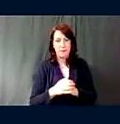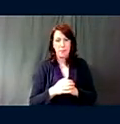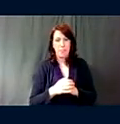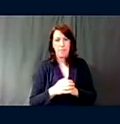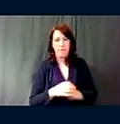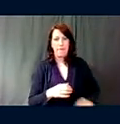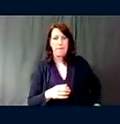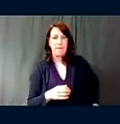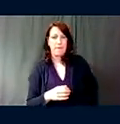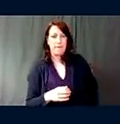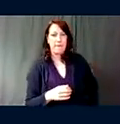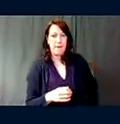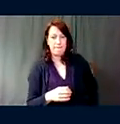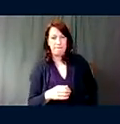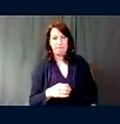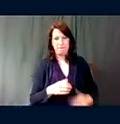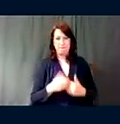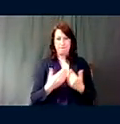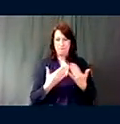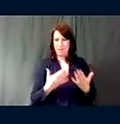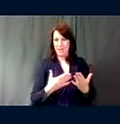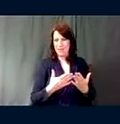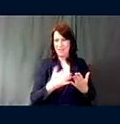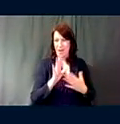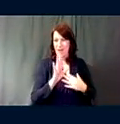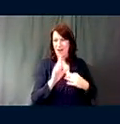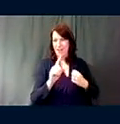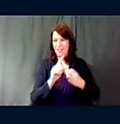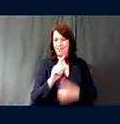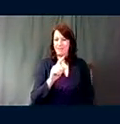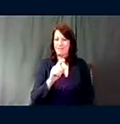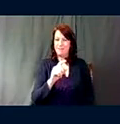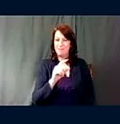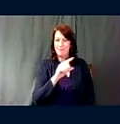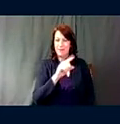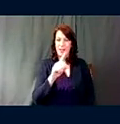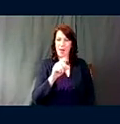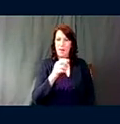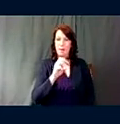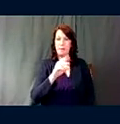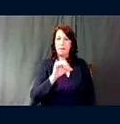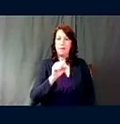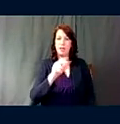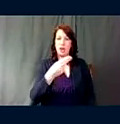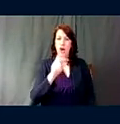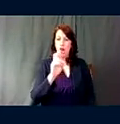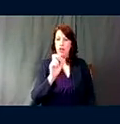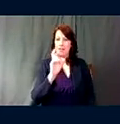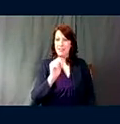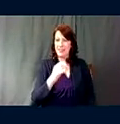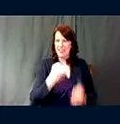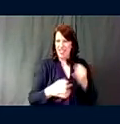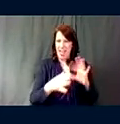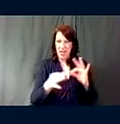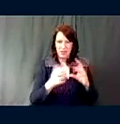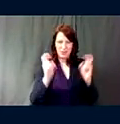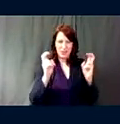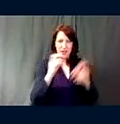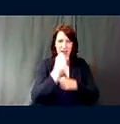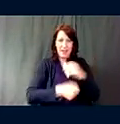NEXT SLIDE PLEASE. SO LET'S LET ZORA NEALE HAVE THE LAST WORD, SHE SAYS THERE ARE